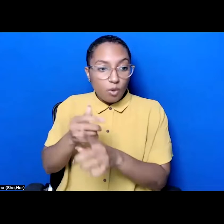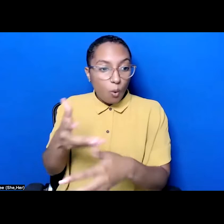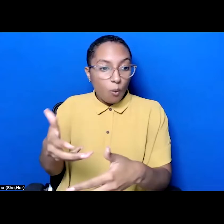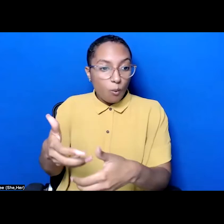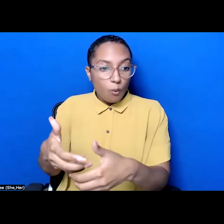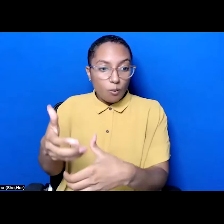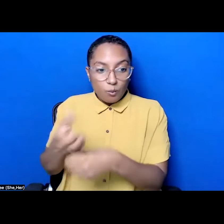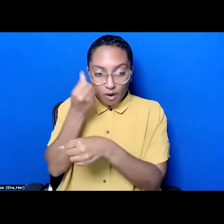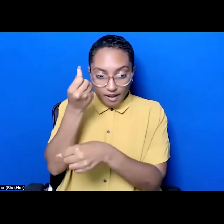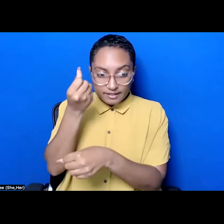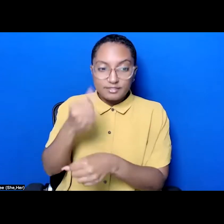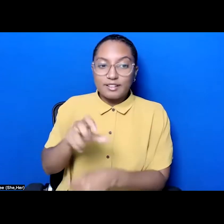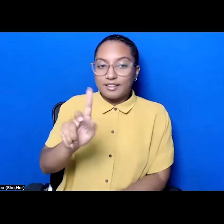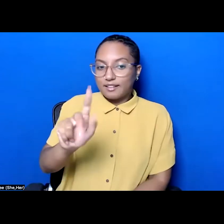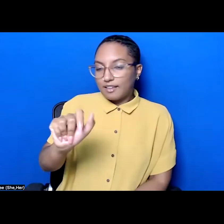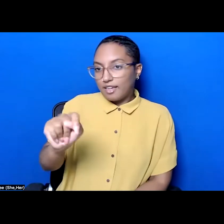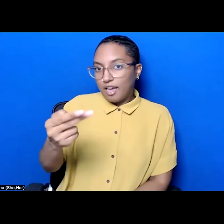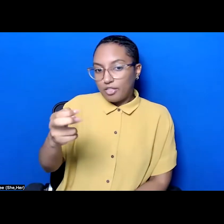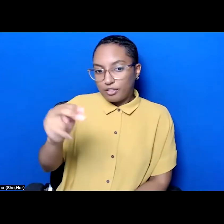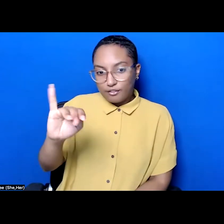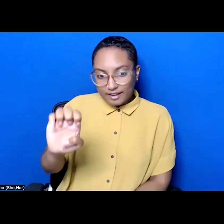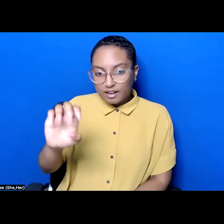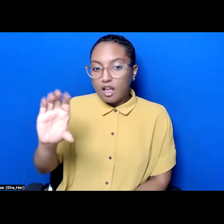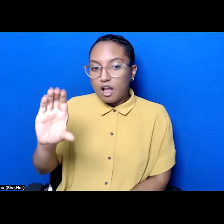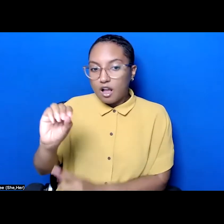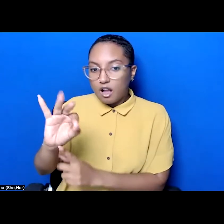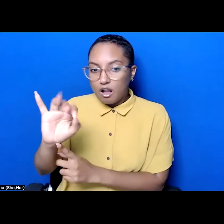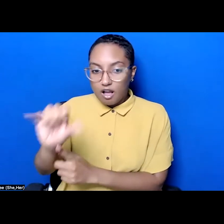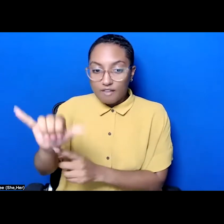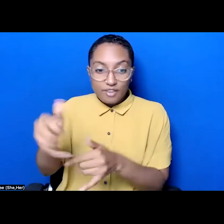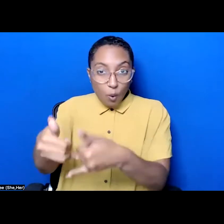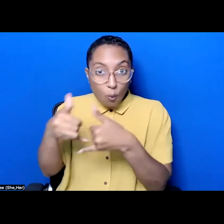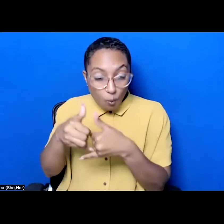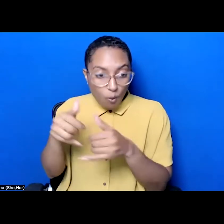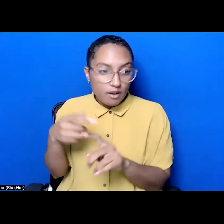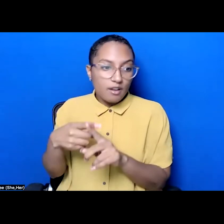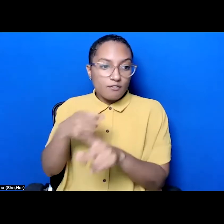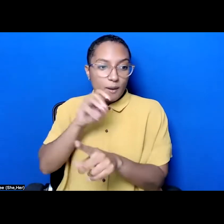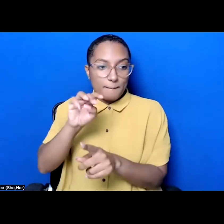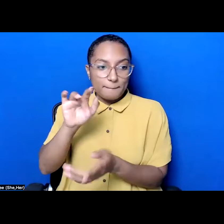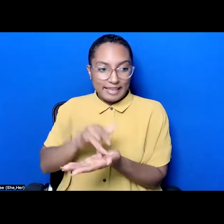the Mid-Atlantic Association of Museums, and the Thurgood Marshall Unity Award from the Oneonta